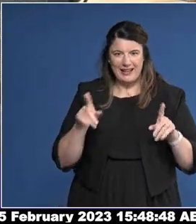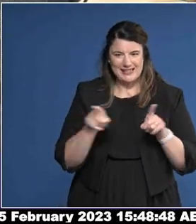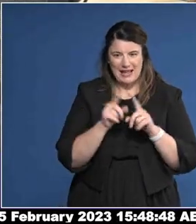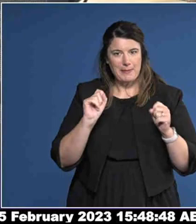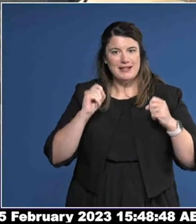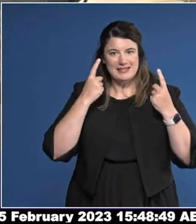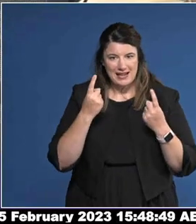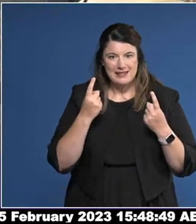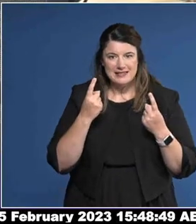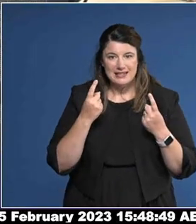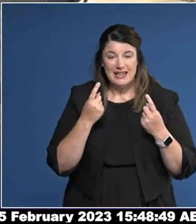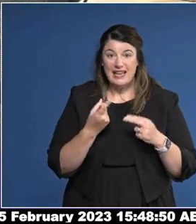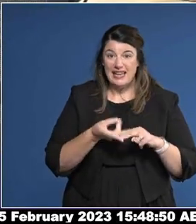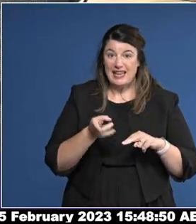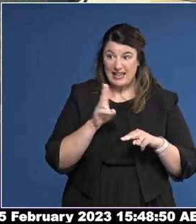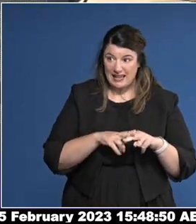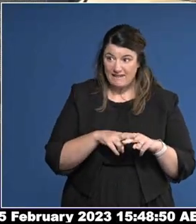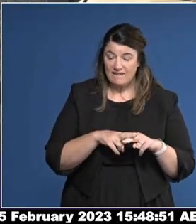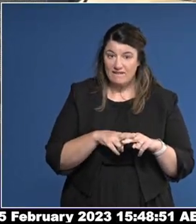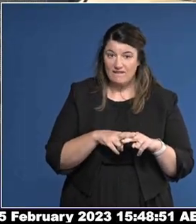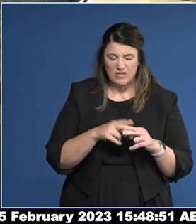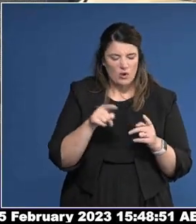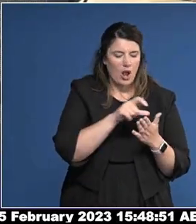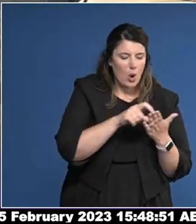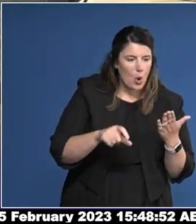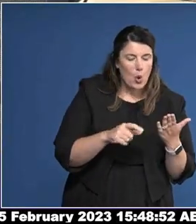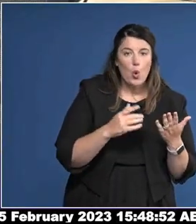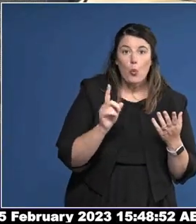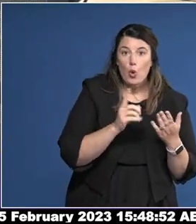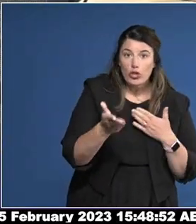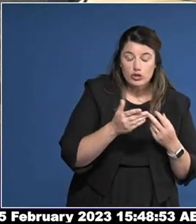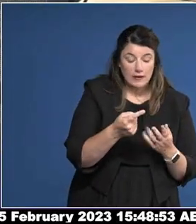that detail - what the service is, when it will be provided and who is going to provide